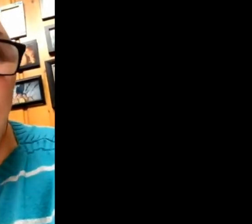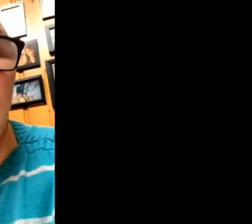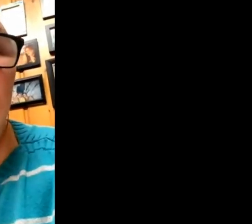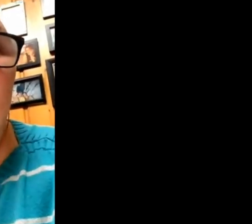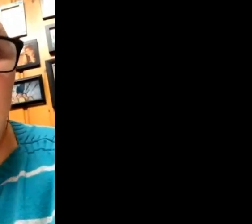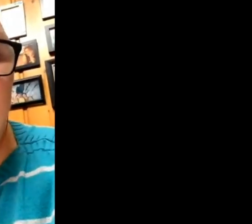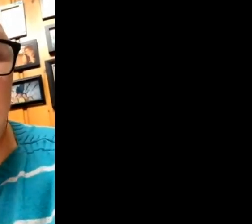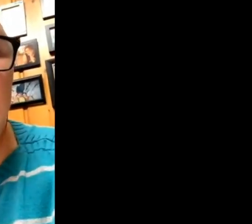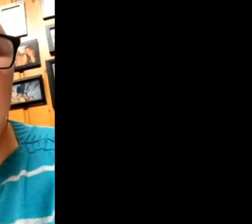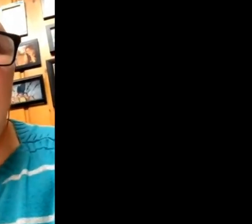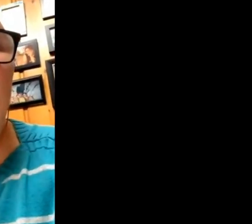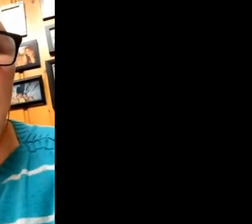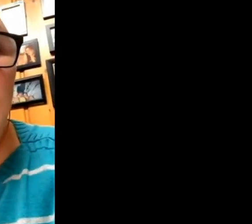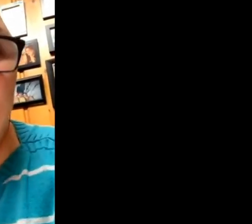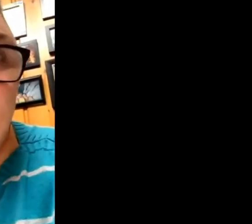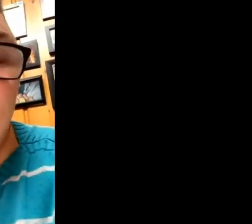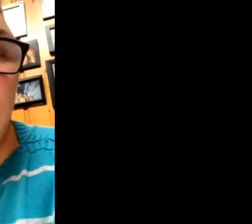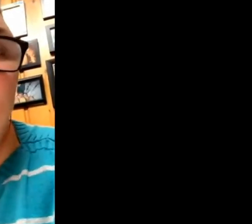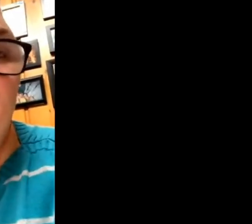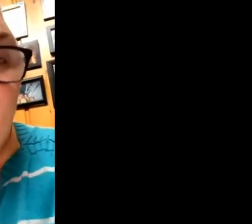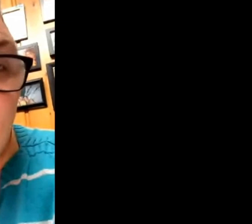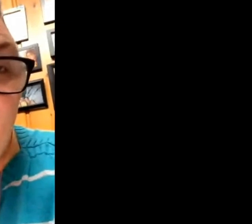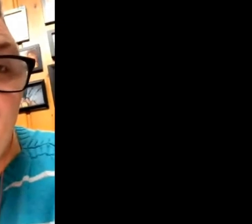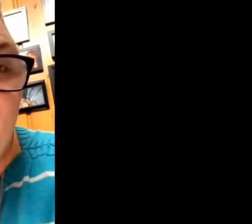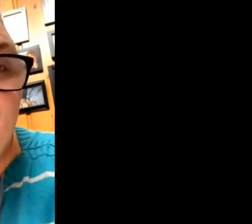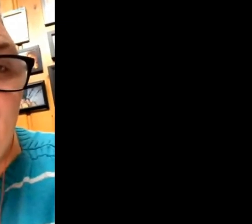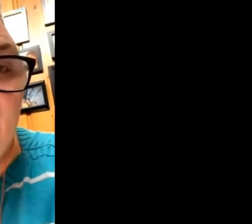of time and what healing looks like and what growth looks like.